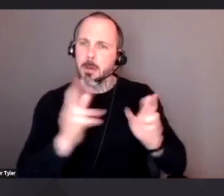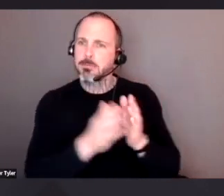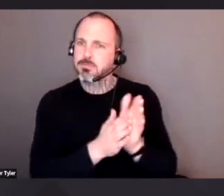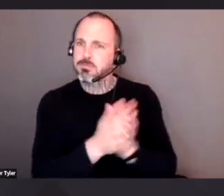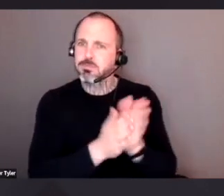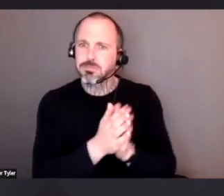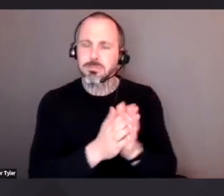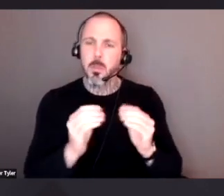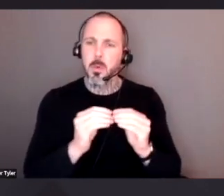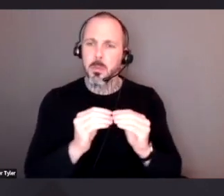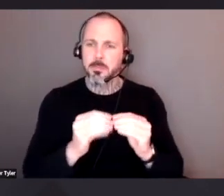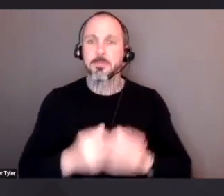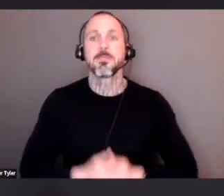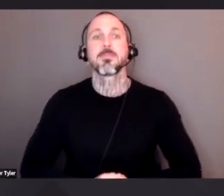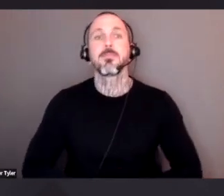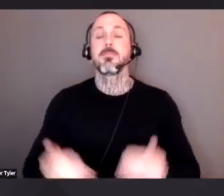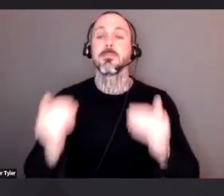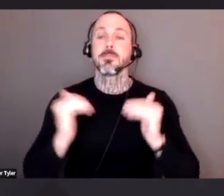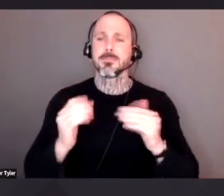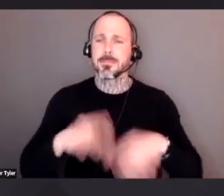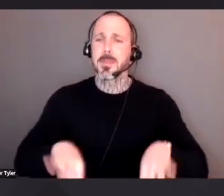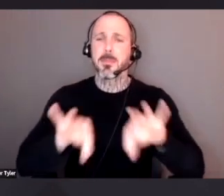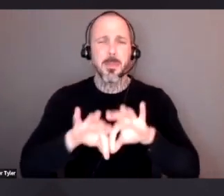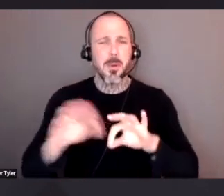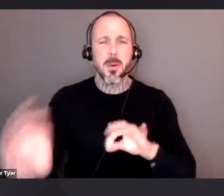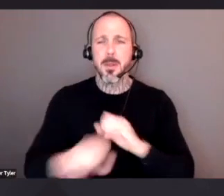Ensure that the posting is written in plain language whenever possible.